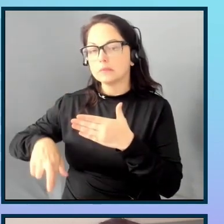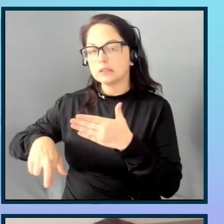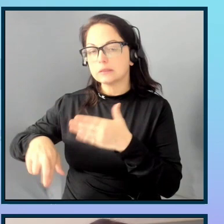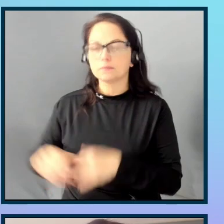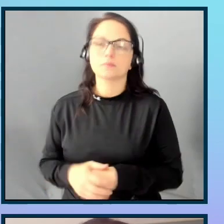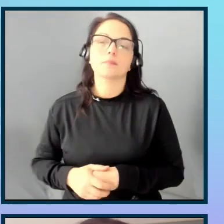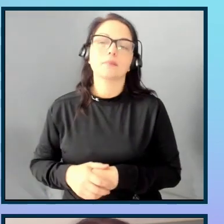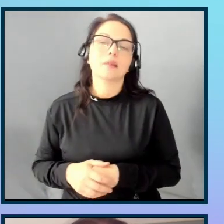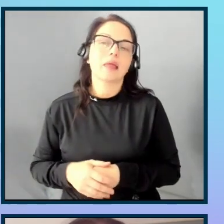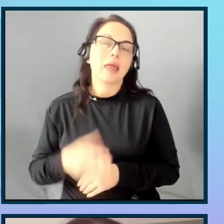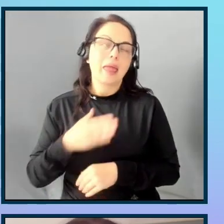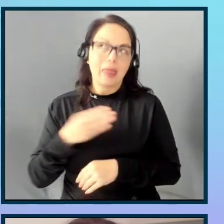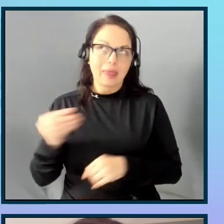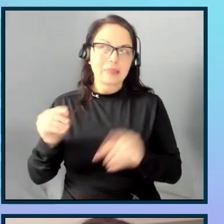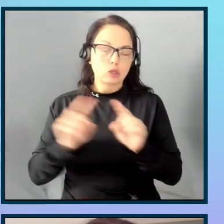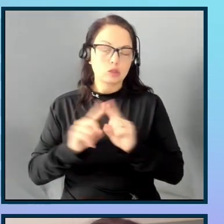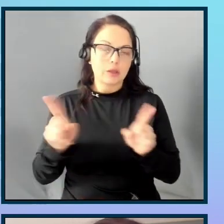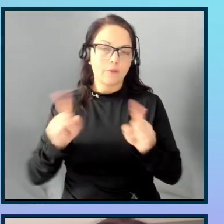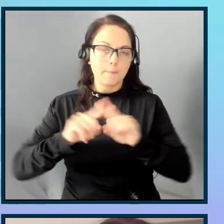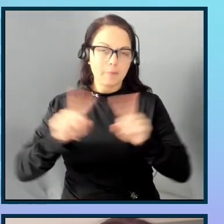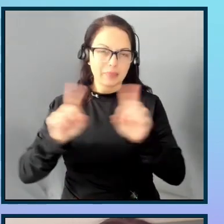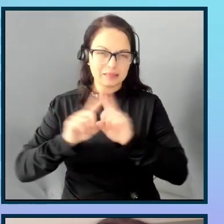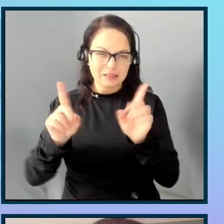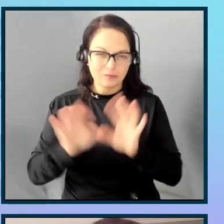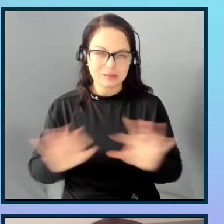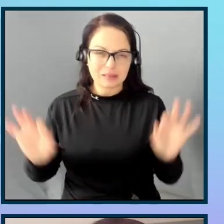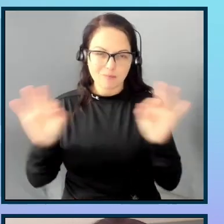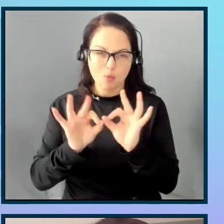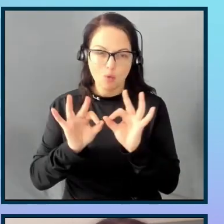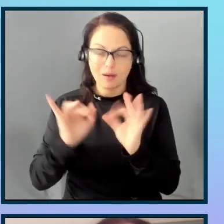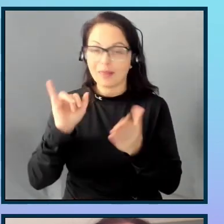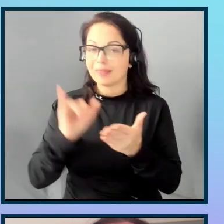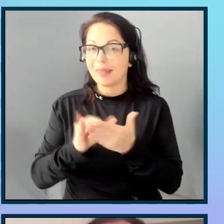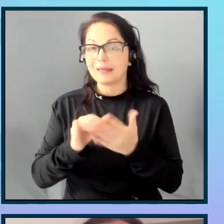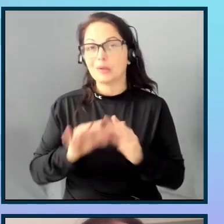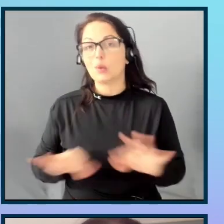But the difference is important and what matters is the end result.